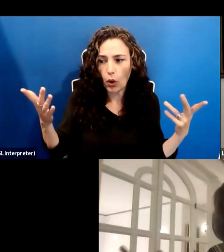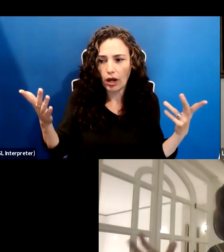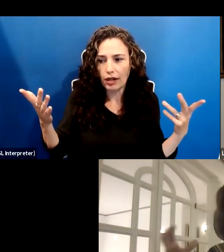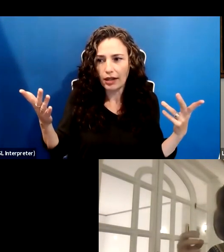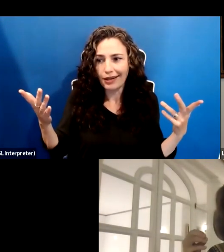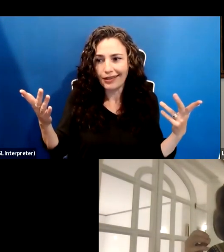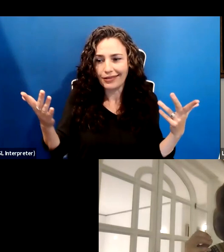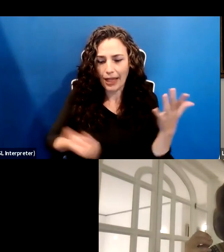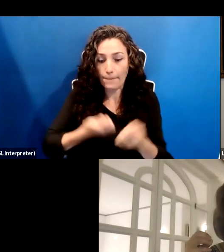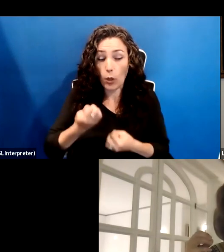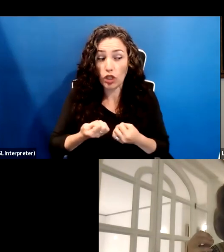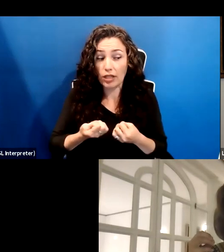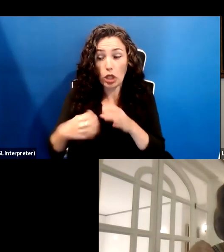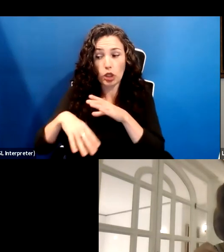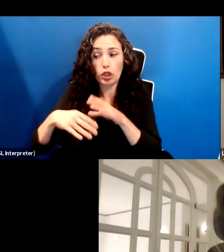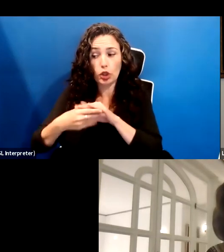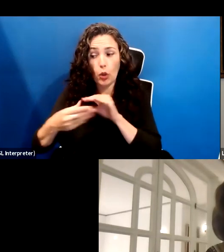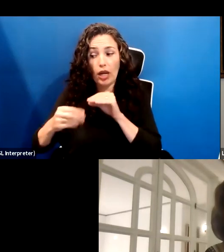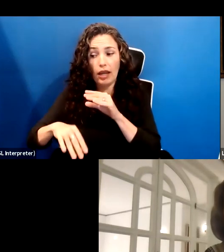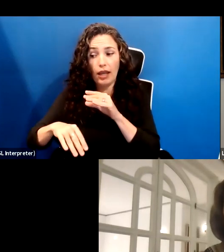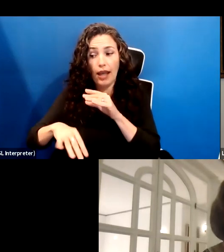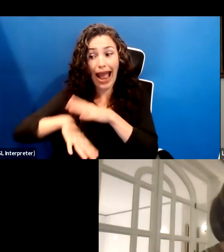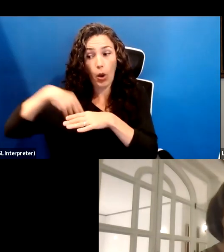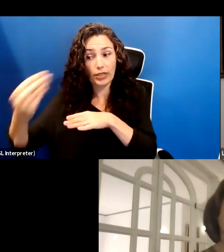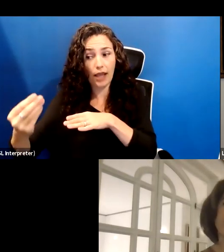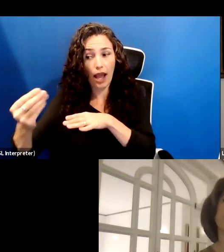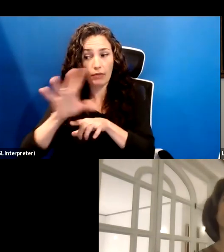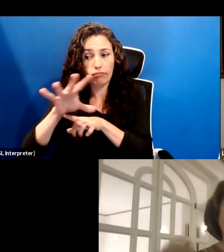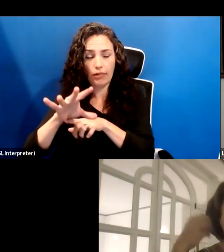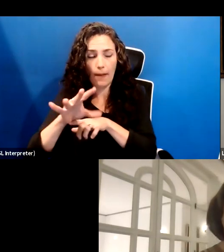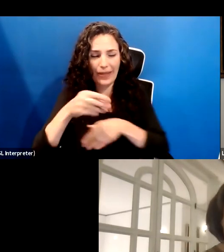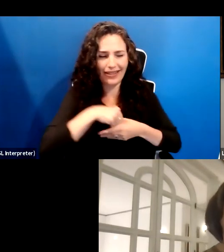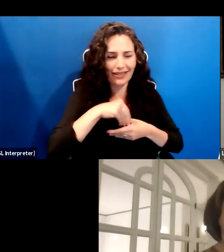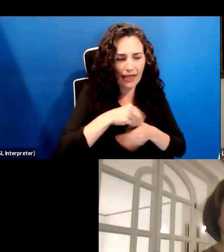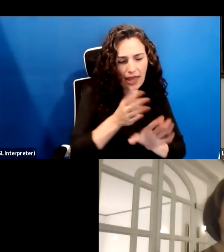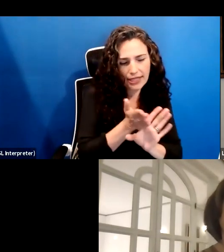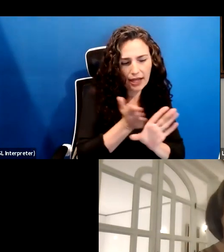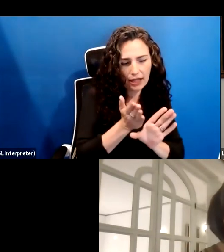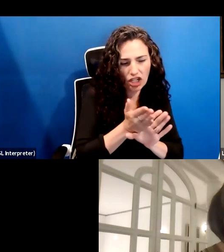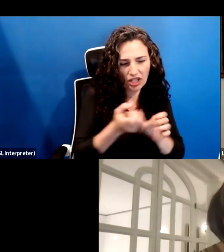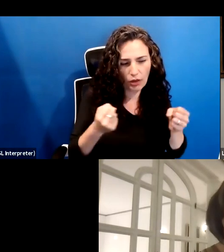but the psychological thriller side of it was happening internally with people.